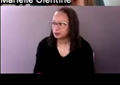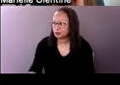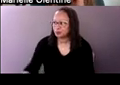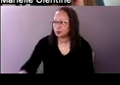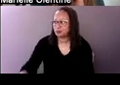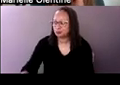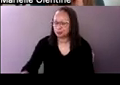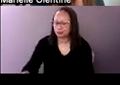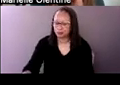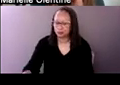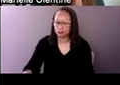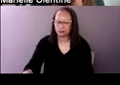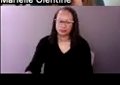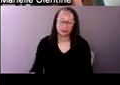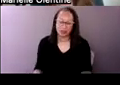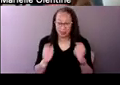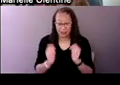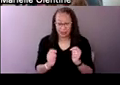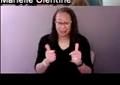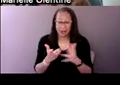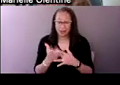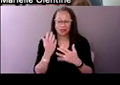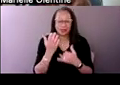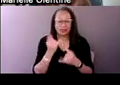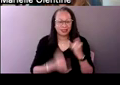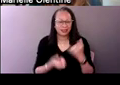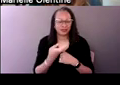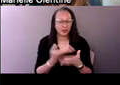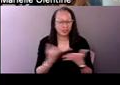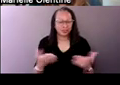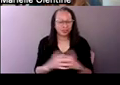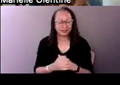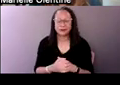you need my decision? Get a timeline from them, ask for an extension on that decision, and then go to